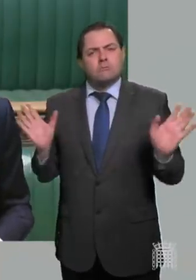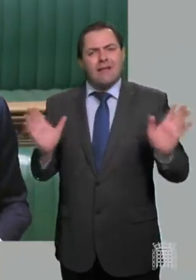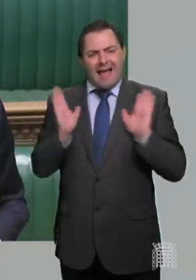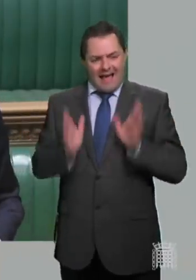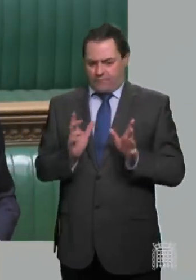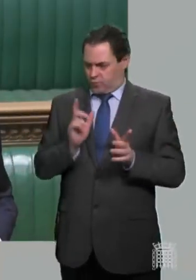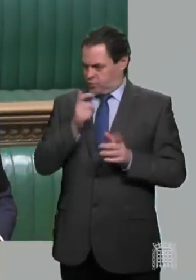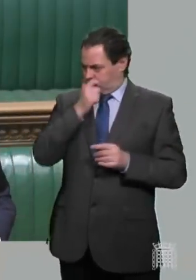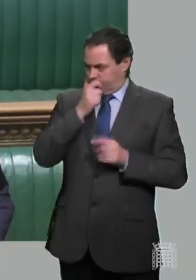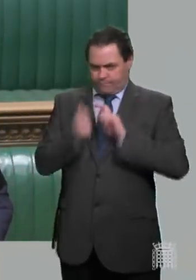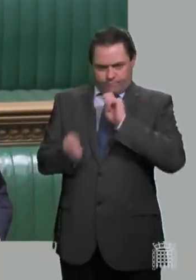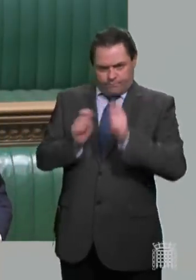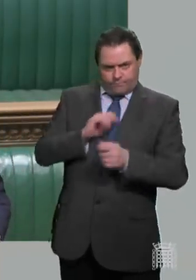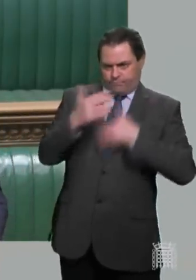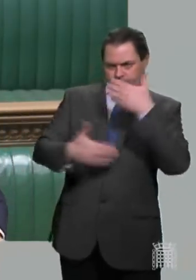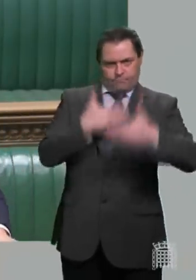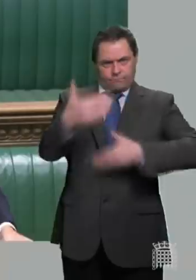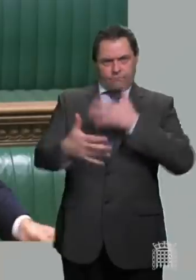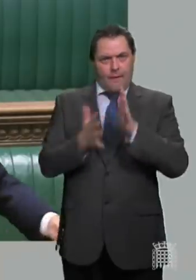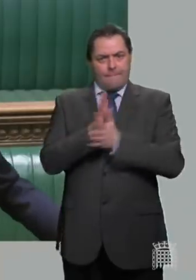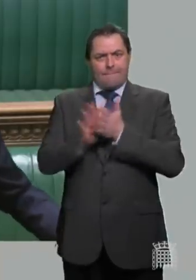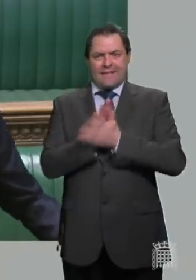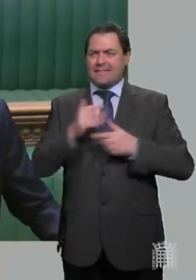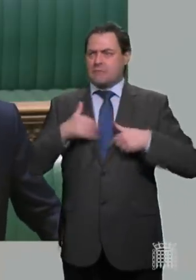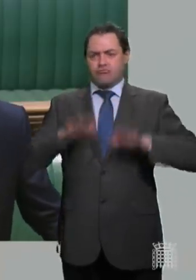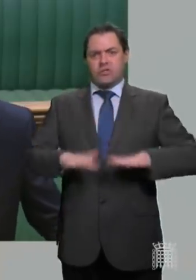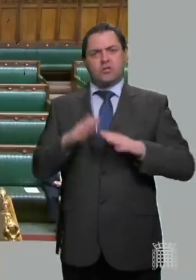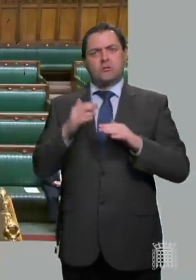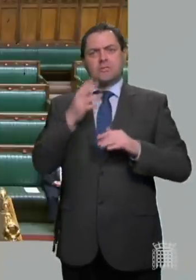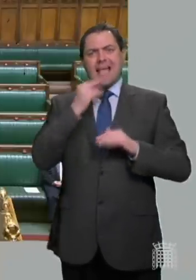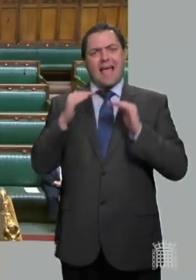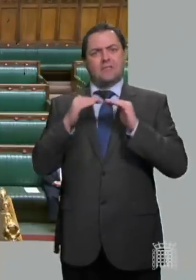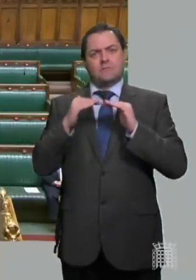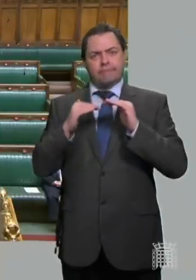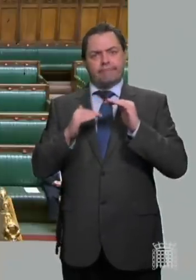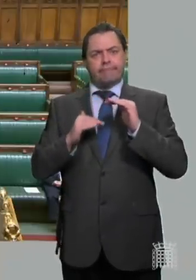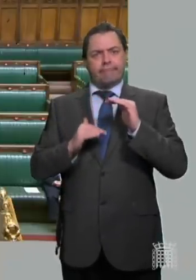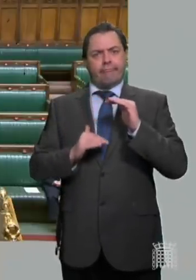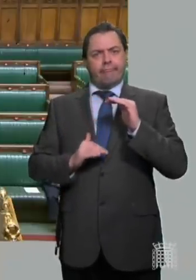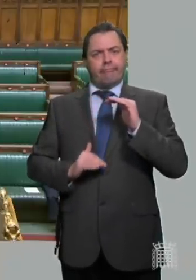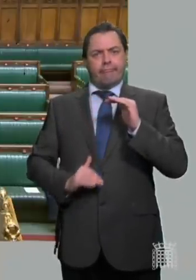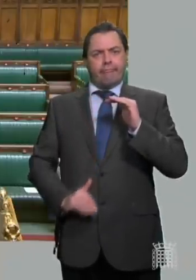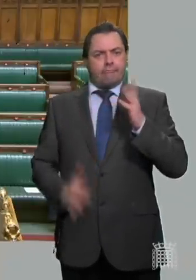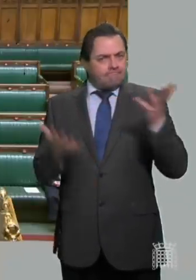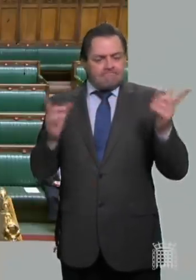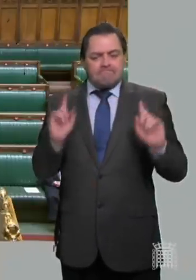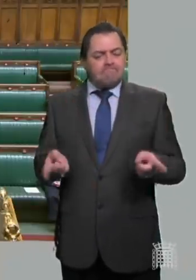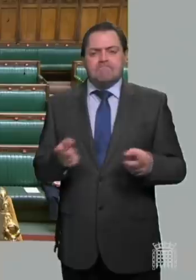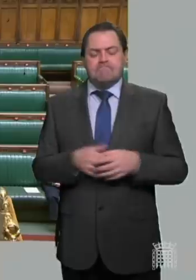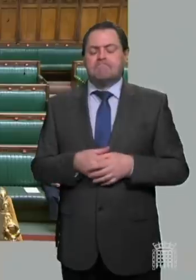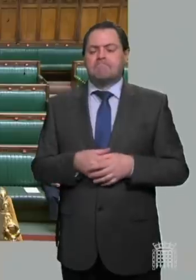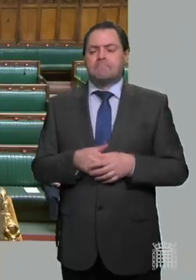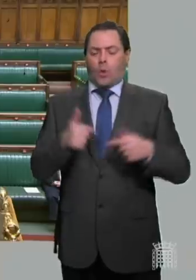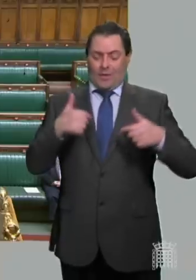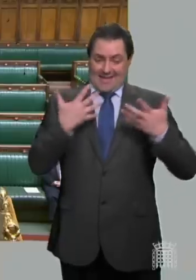leaving underlying debt rising indefinitely. Instead, because of the steps I am taking today,